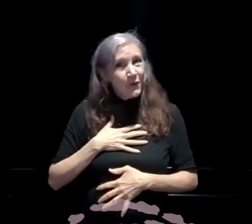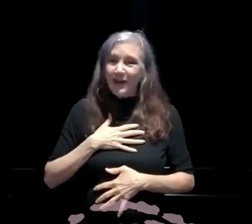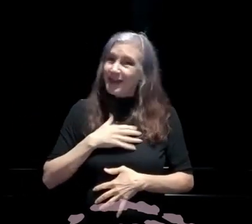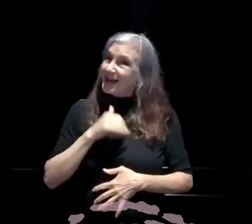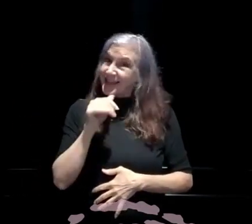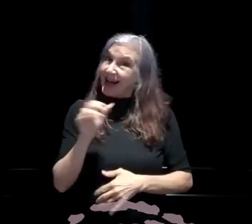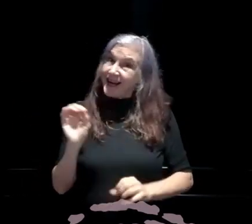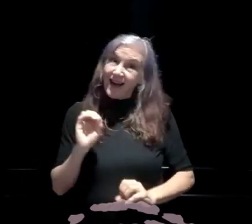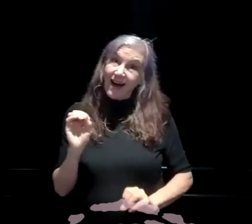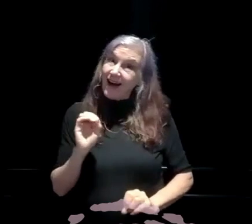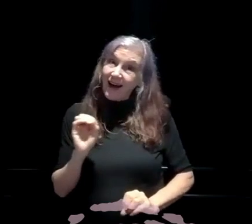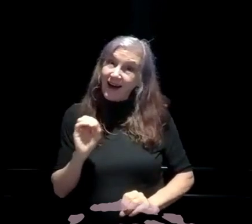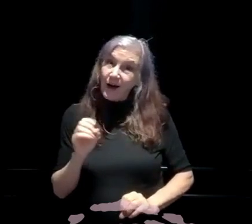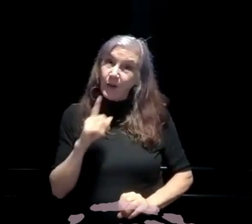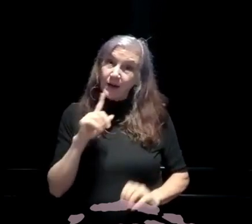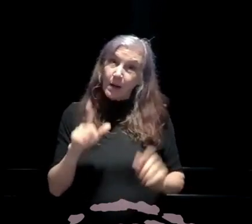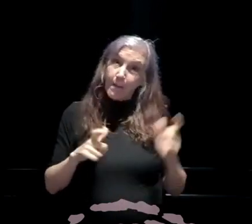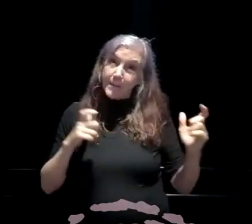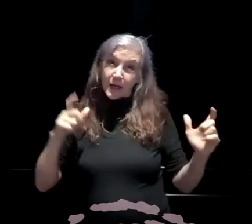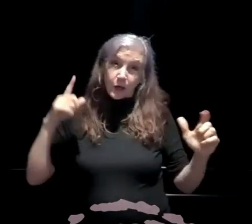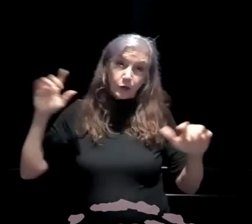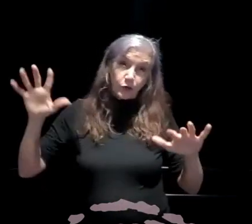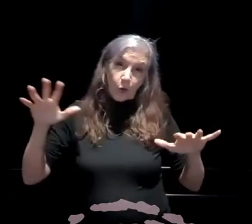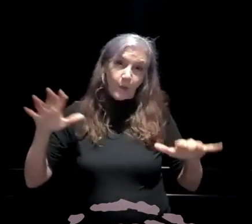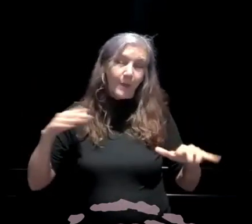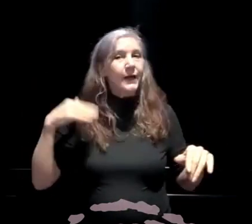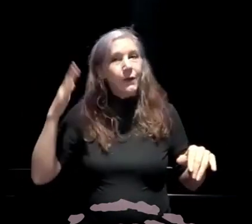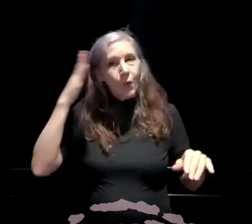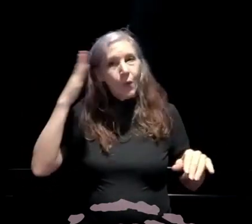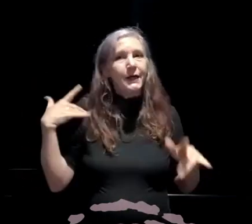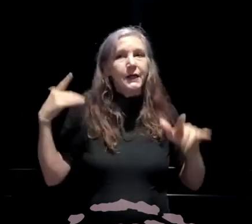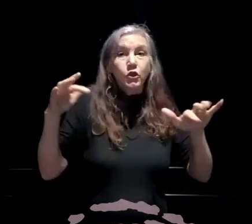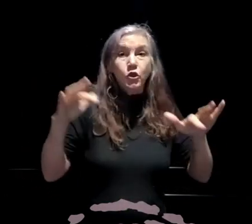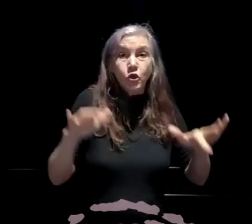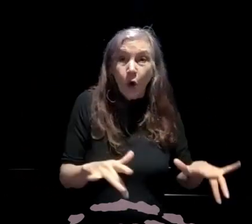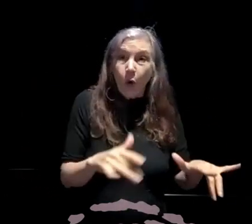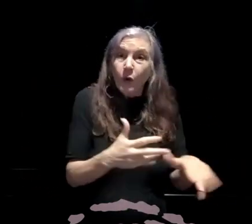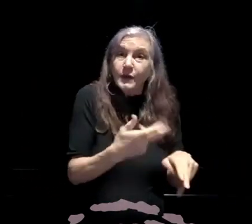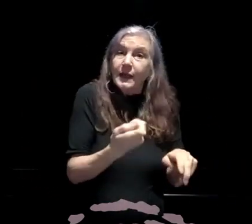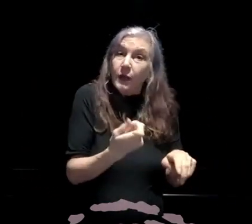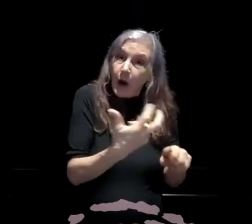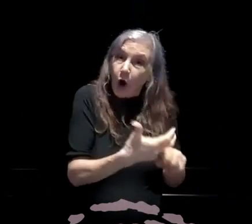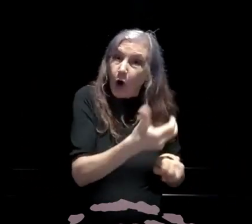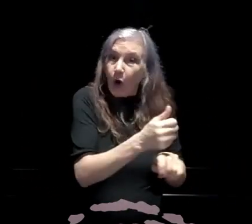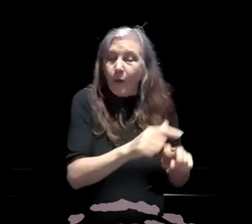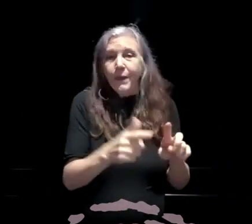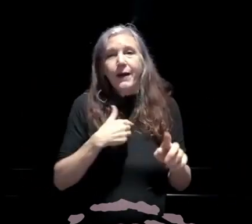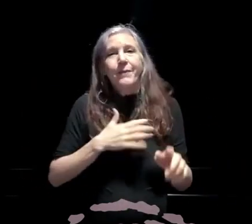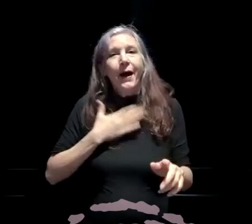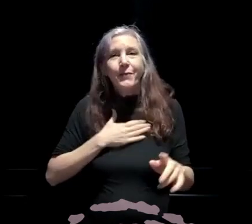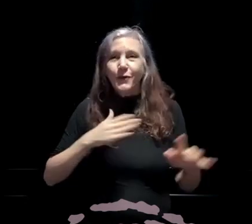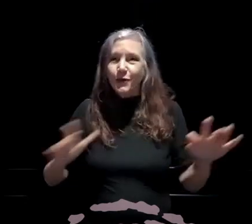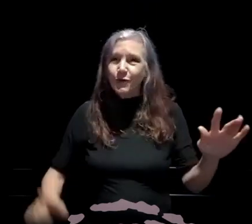That's not nothing, right, when there's a big old storm. I think snow is trickier, but that's, I'm happy that you all made it here.